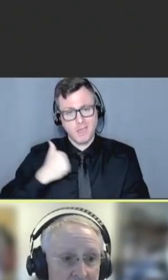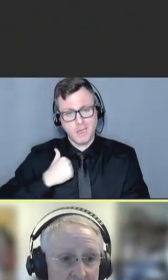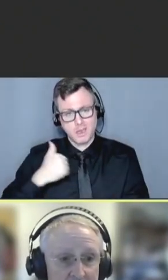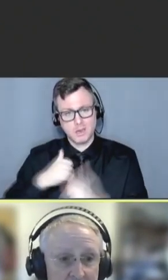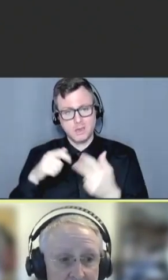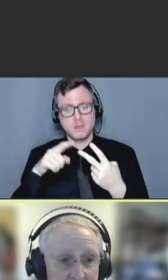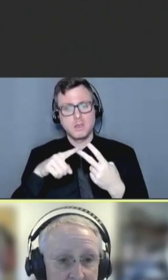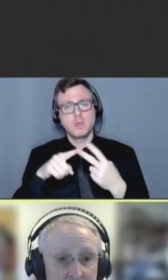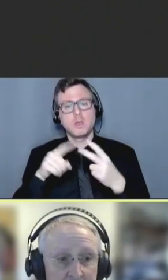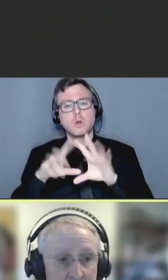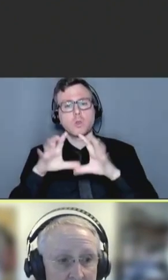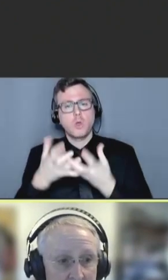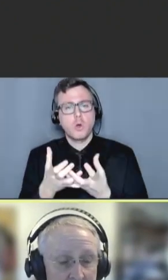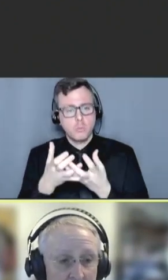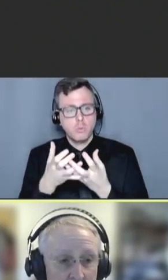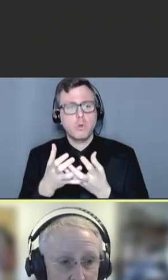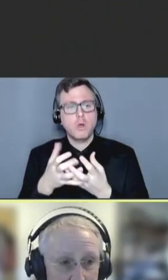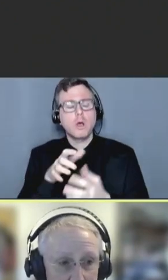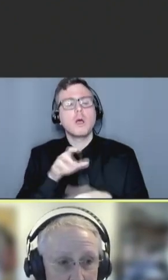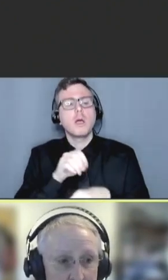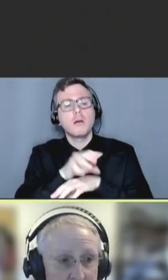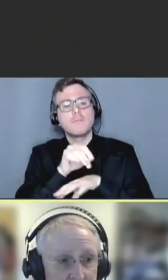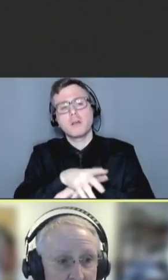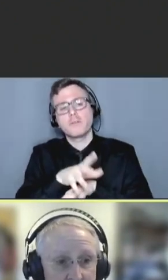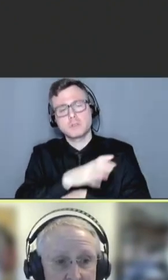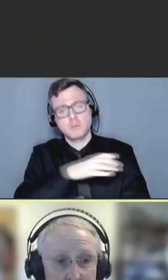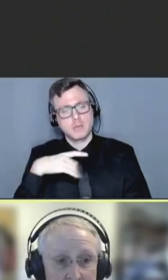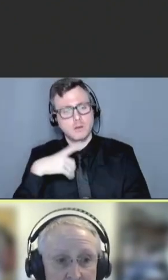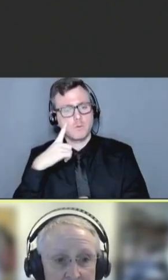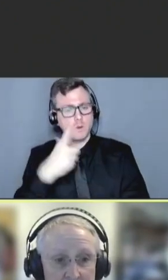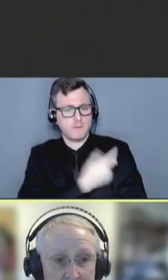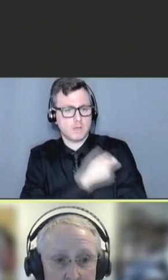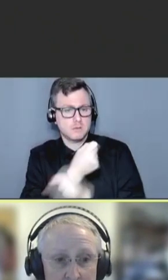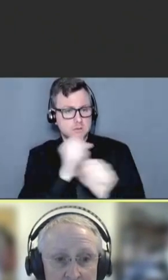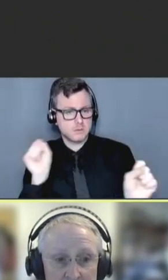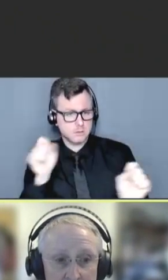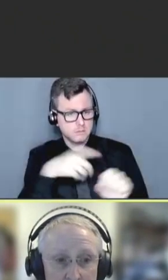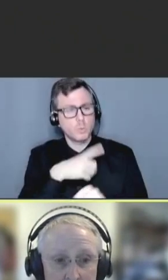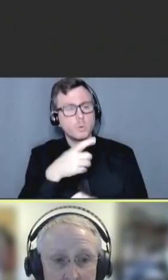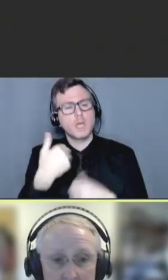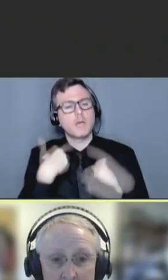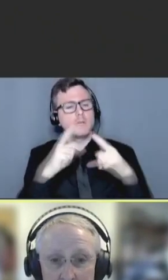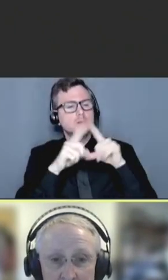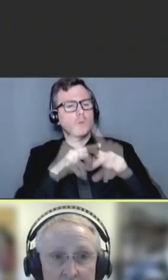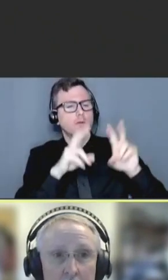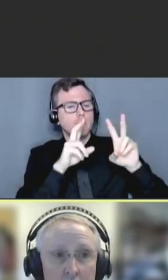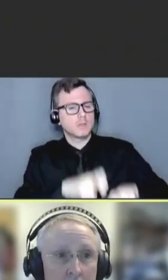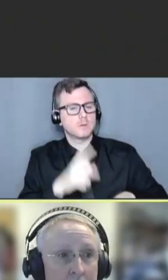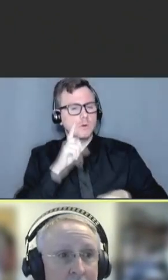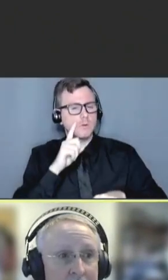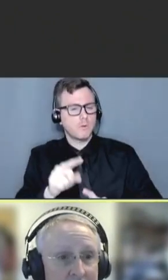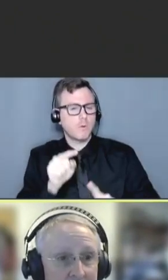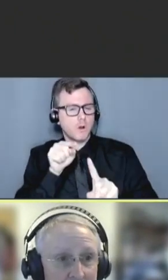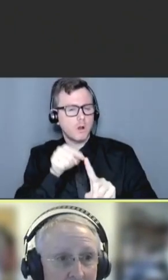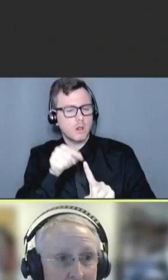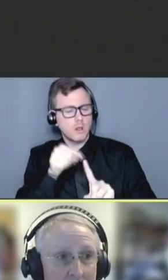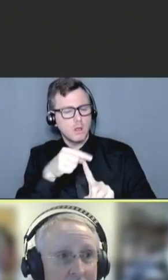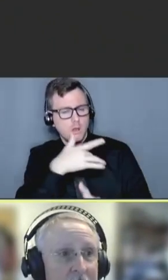vaccine safety, and have also had a number of discussions about special evaluations, including myocarditis follow-up. Next slide, please.